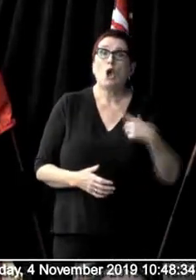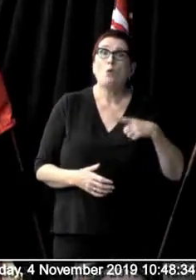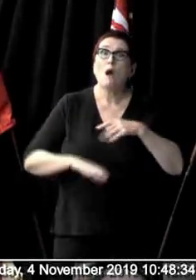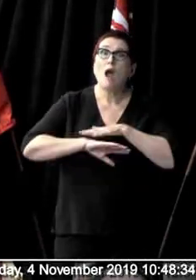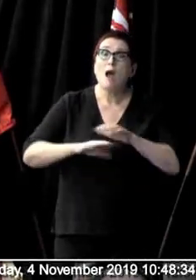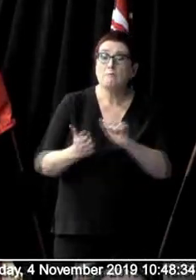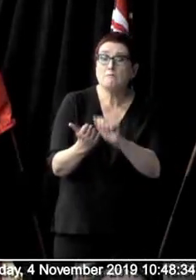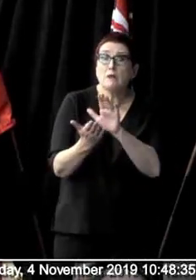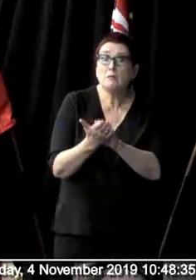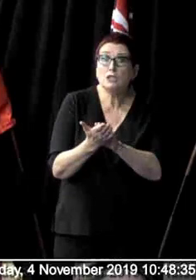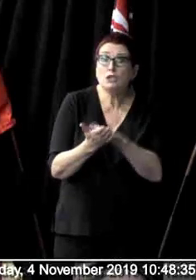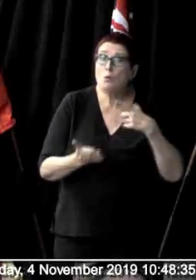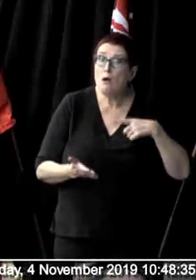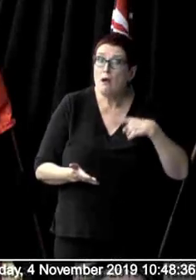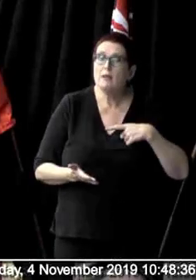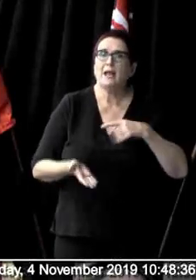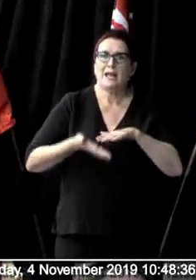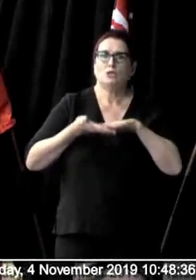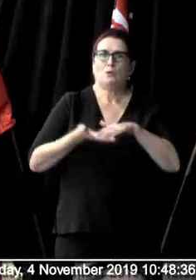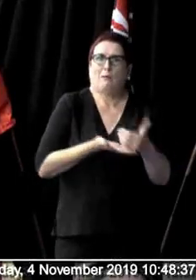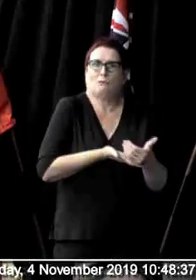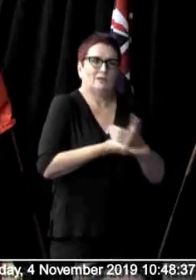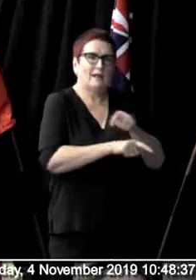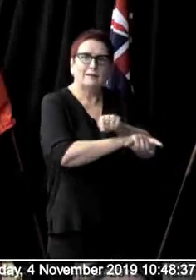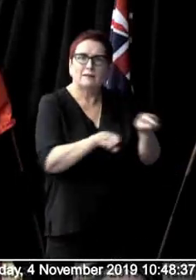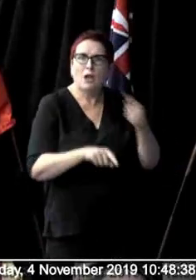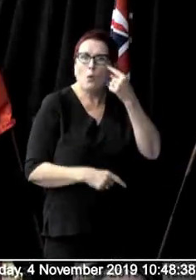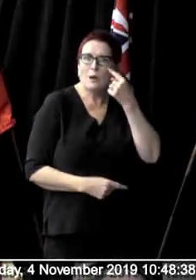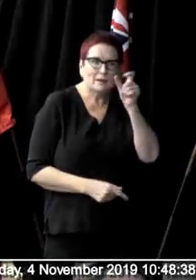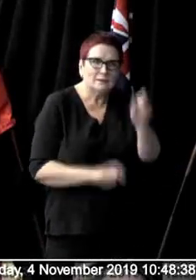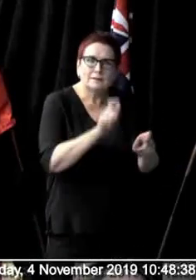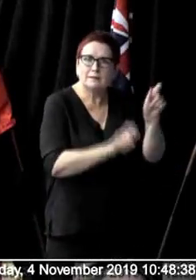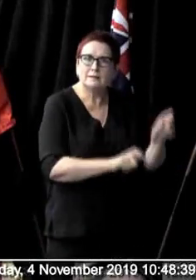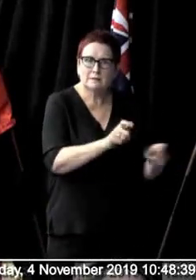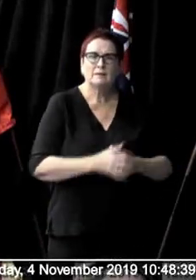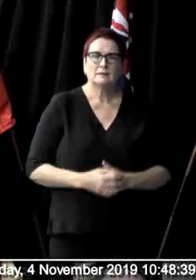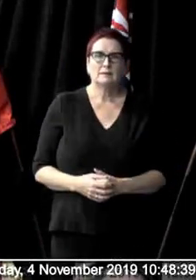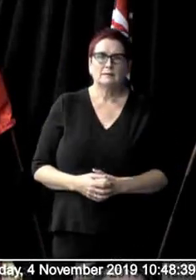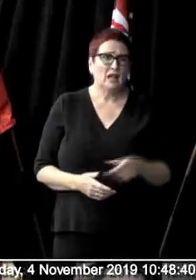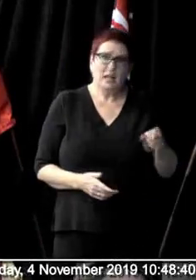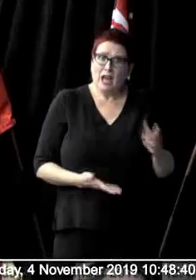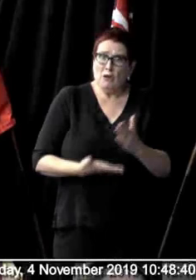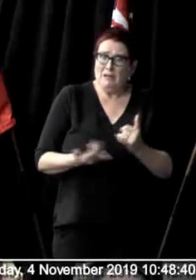is to help and to protect witnesses who have had the courage to come